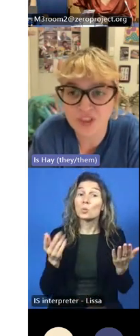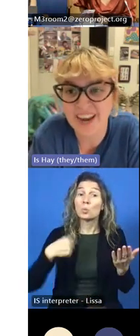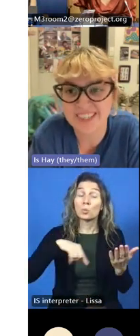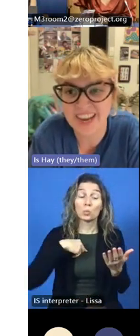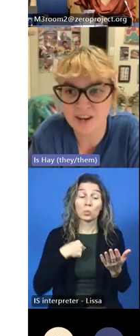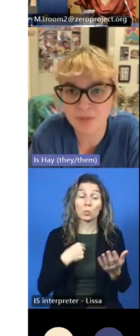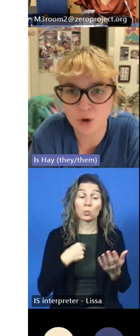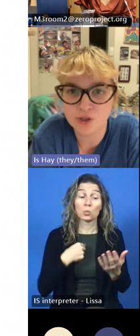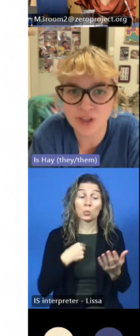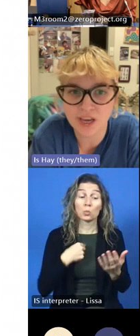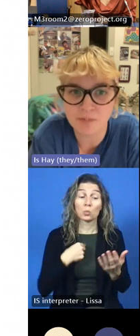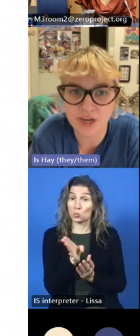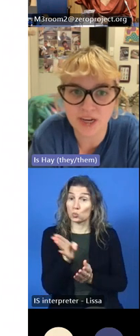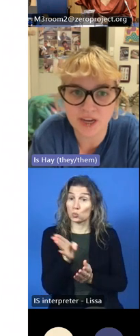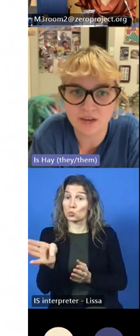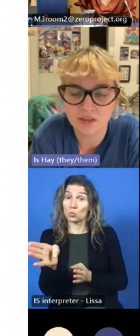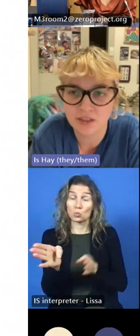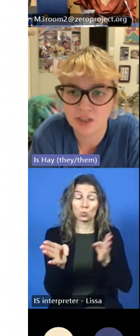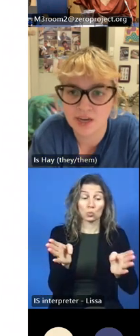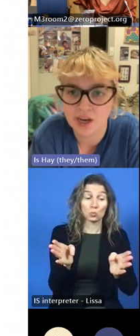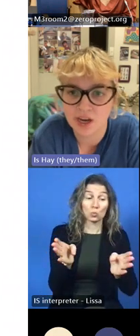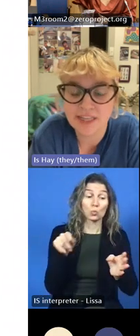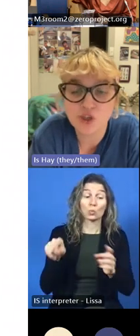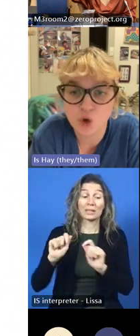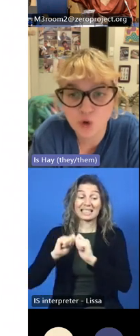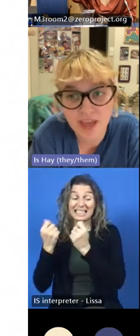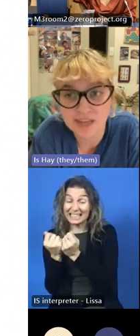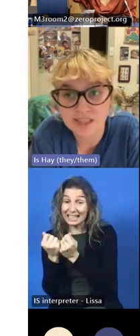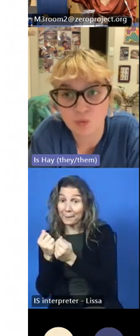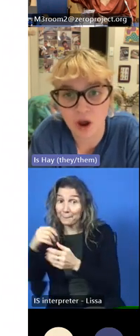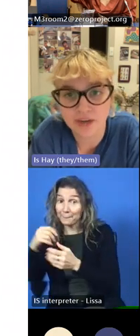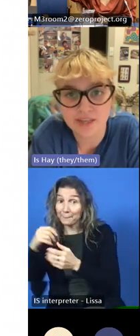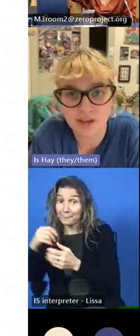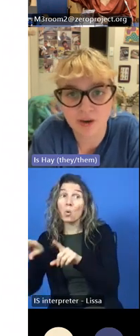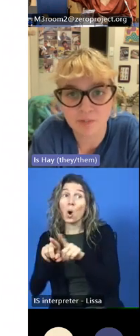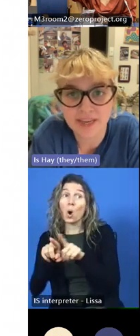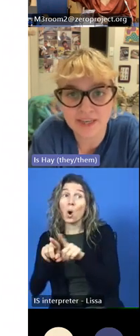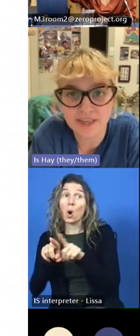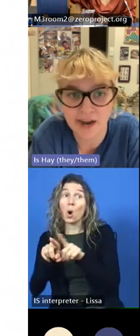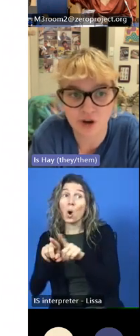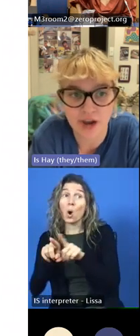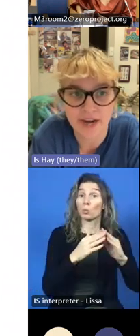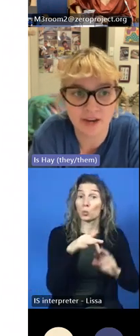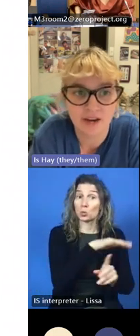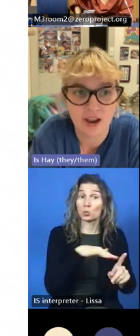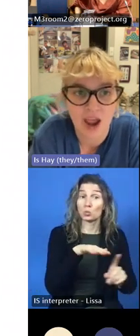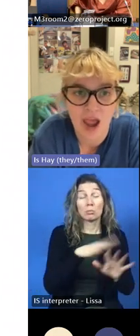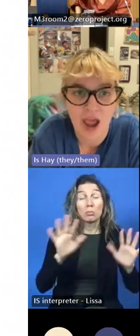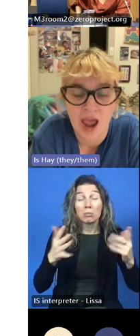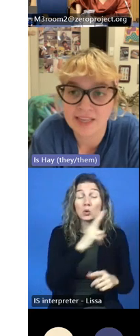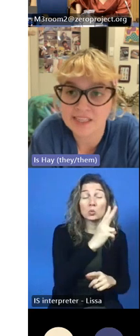also in our team and also our community. Really 2000 workers have completed our training. At